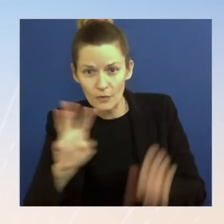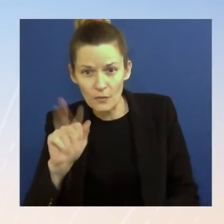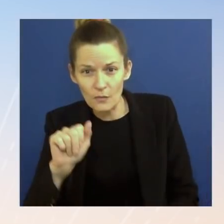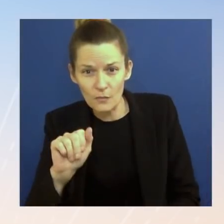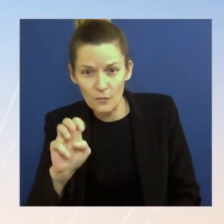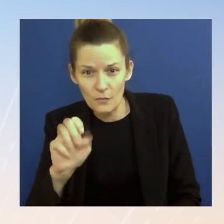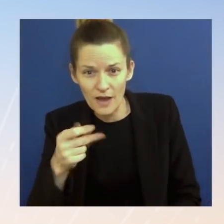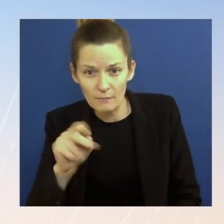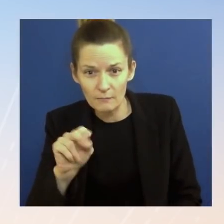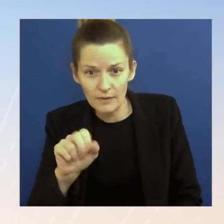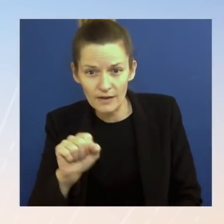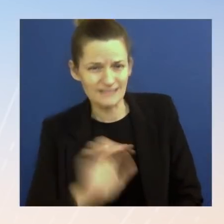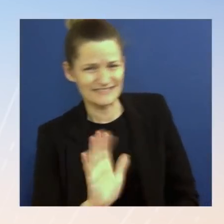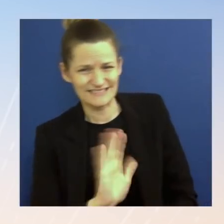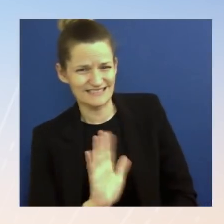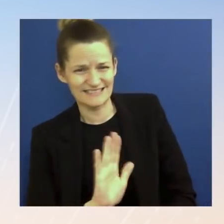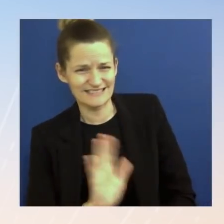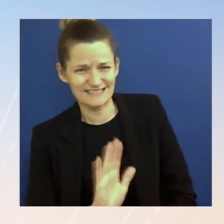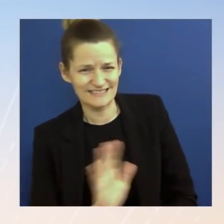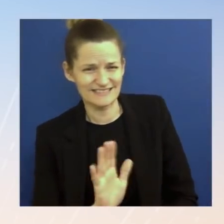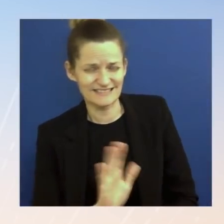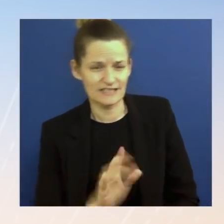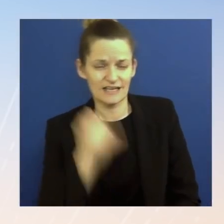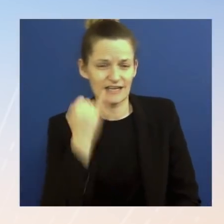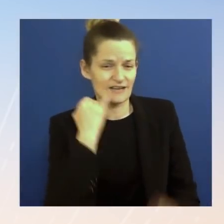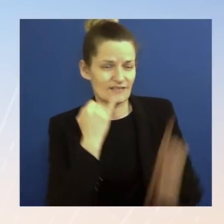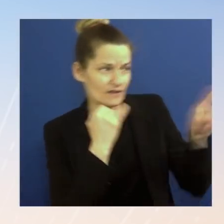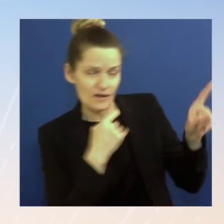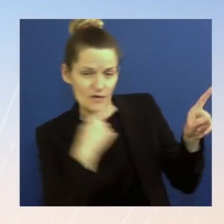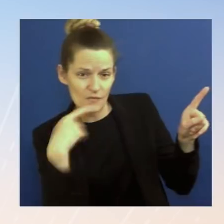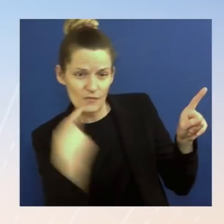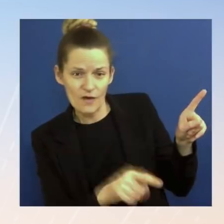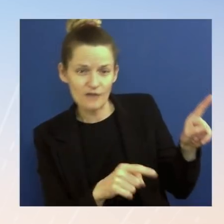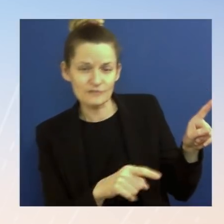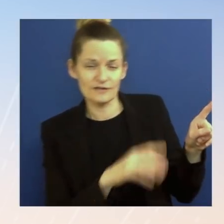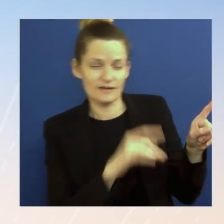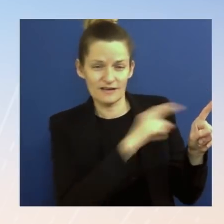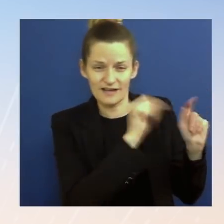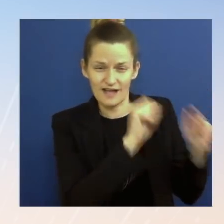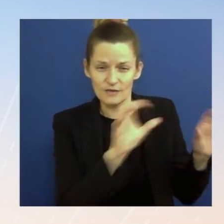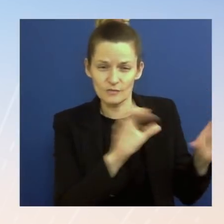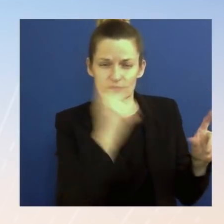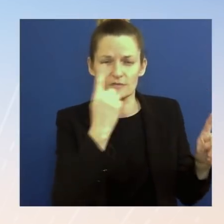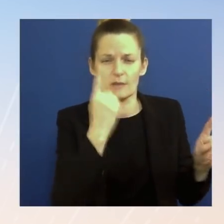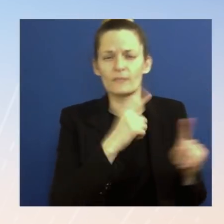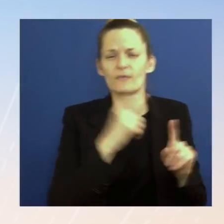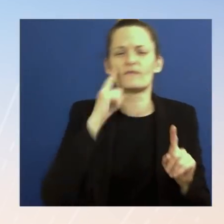trying to set up a predicate for their own actions. The Press: But what does -- what does that end up looking like if the world responds?